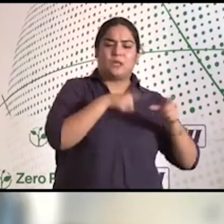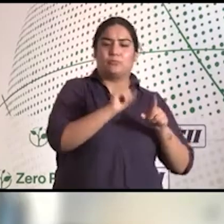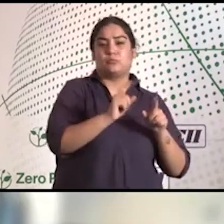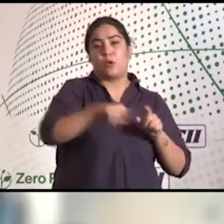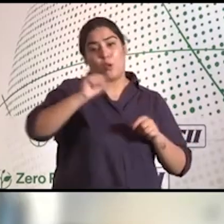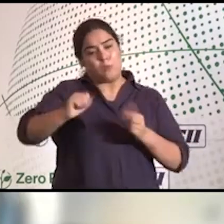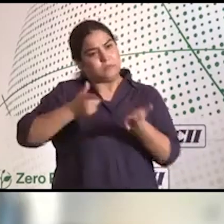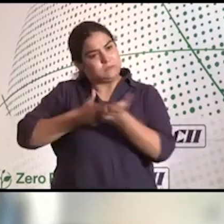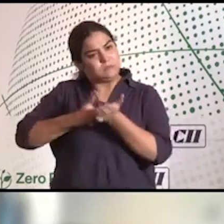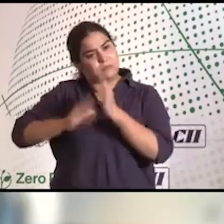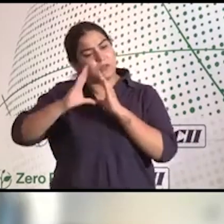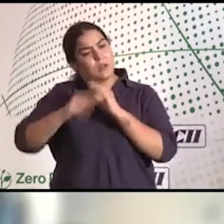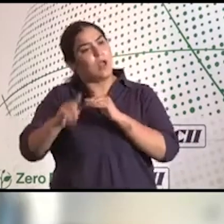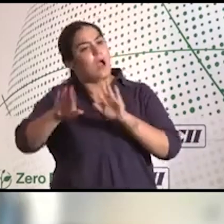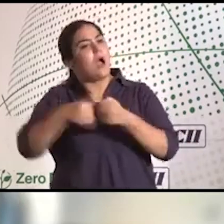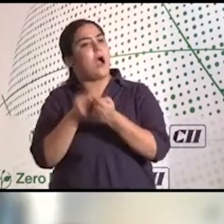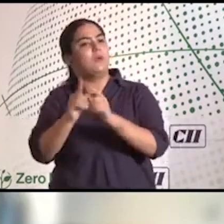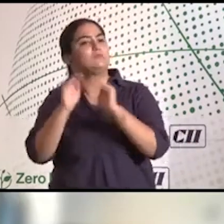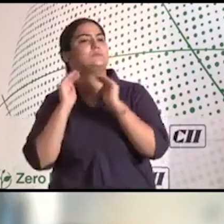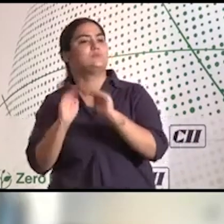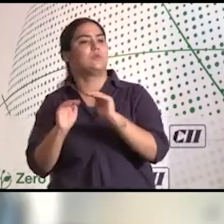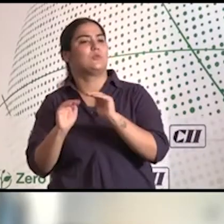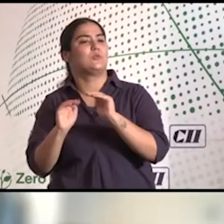and how the people are staying in these panchayats?